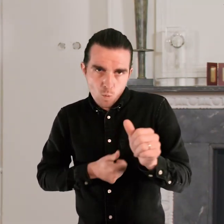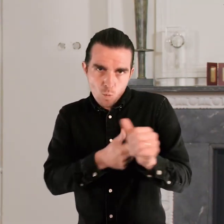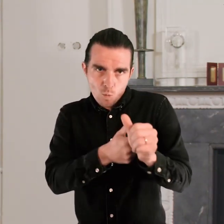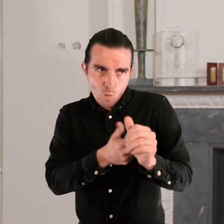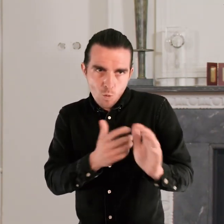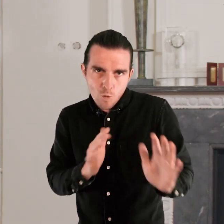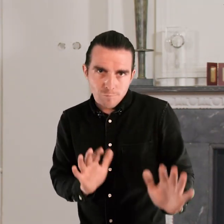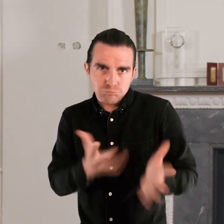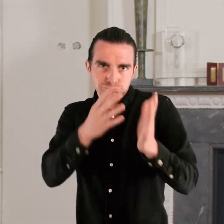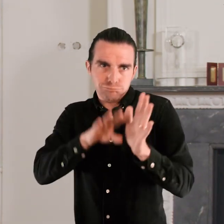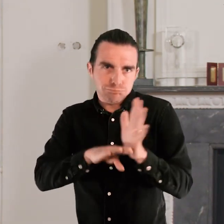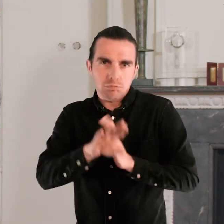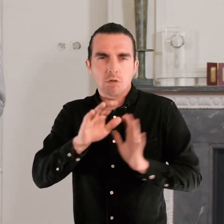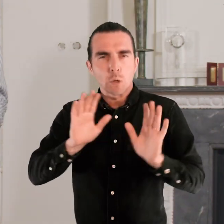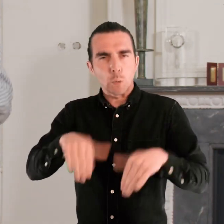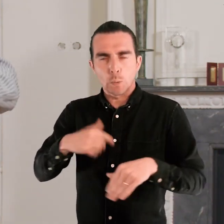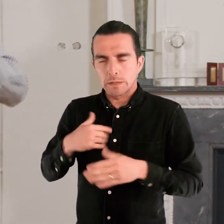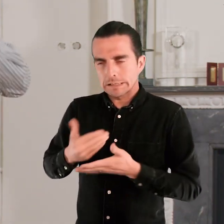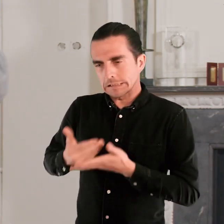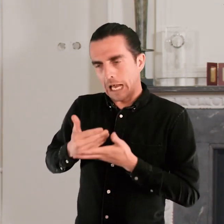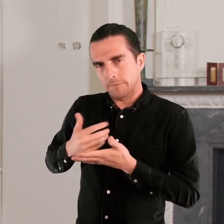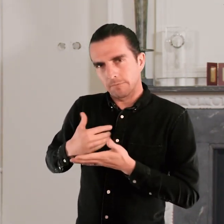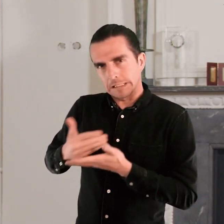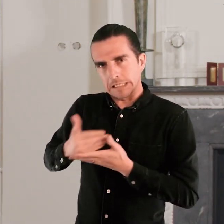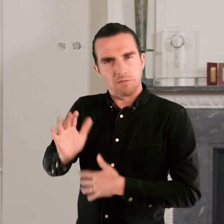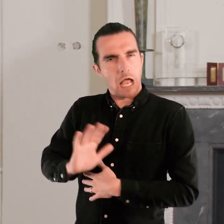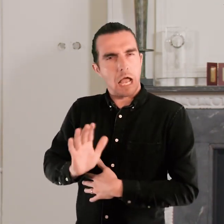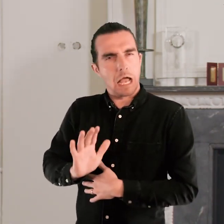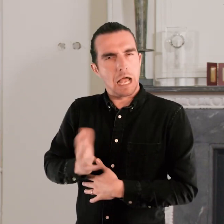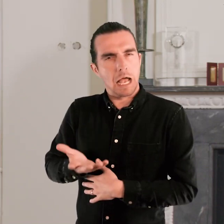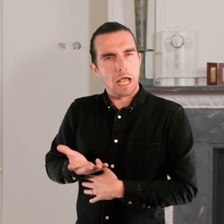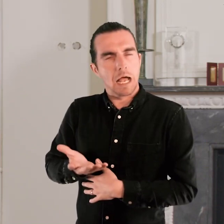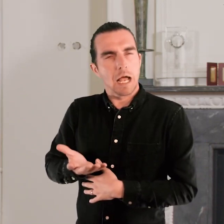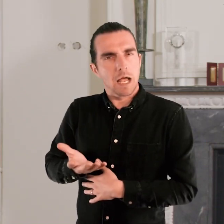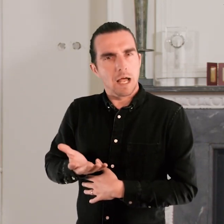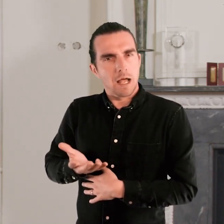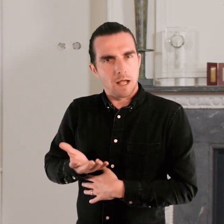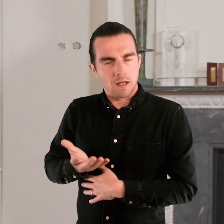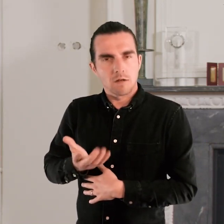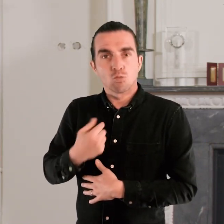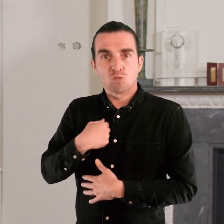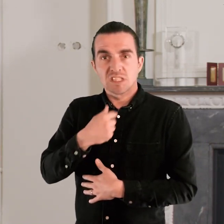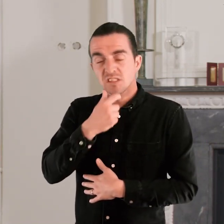of thinking about how to launch people into adult life,